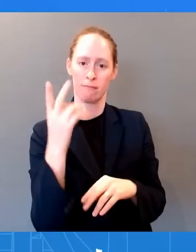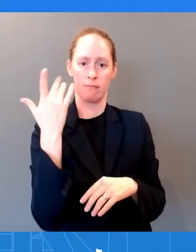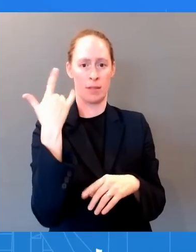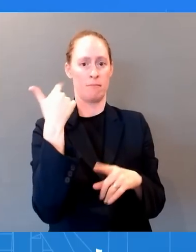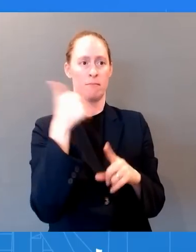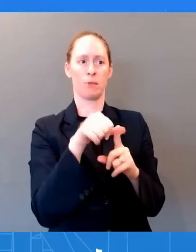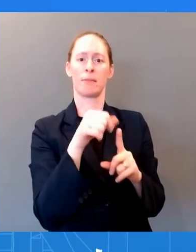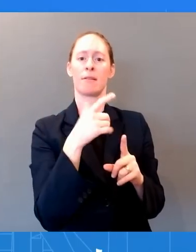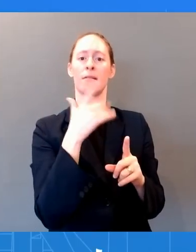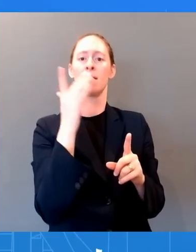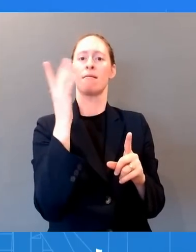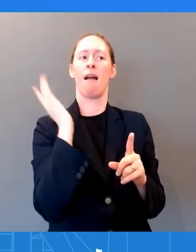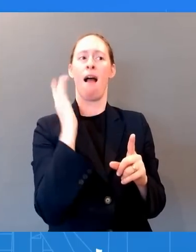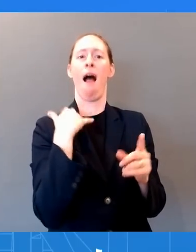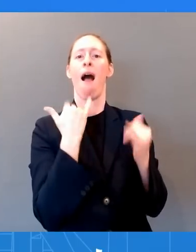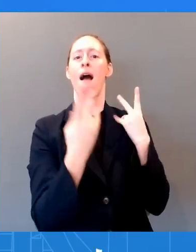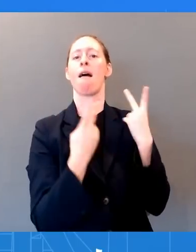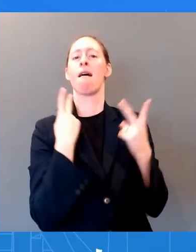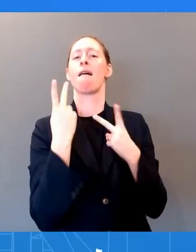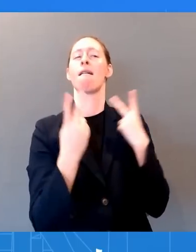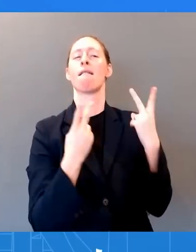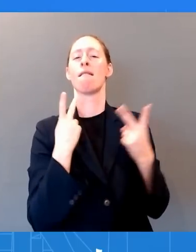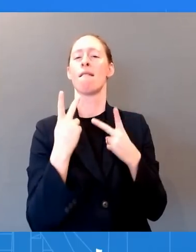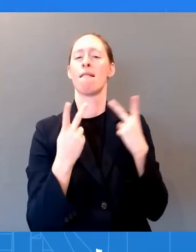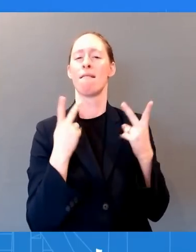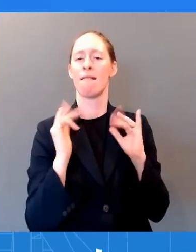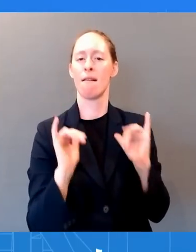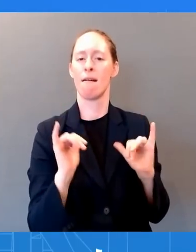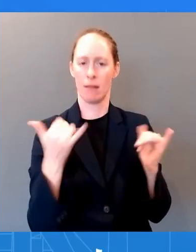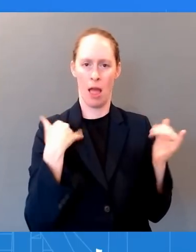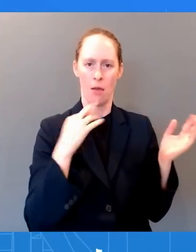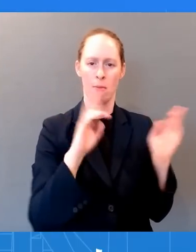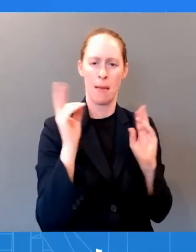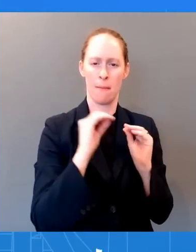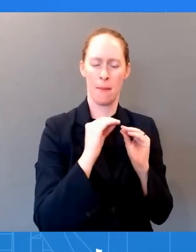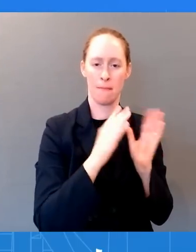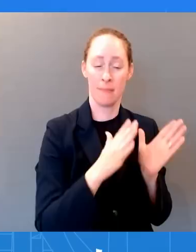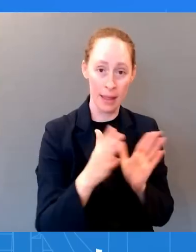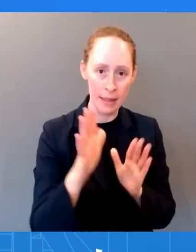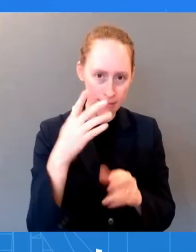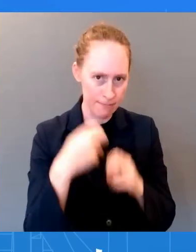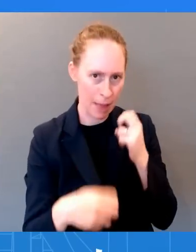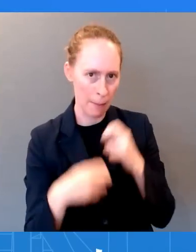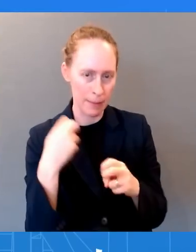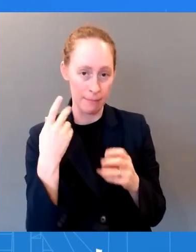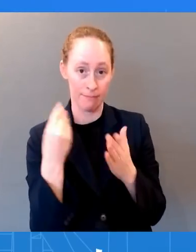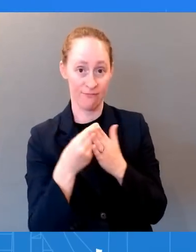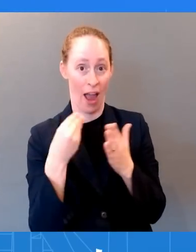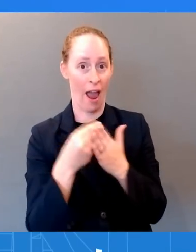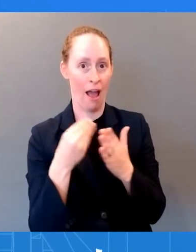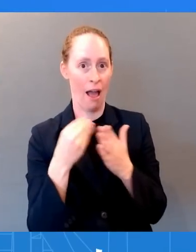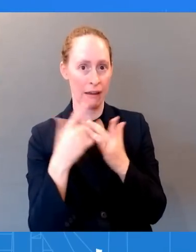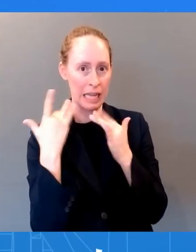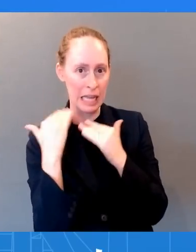we are doing so with the limited funding we have left. So, we have some funding for this. We've had to take money away from things like testing,